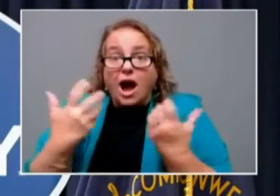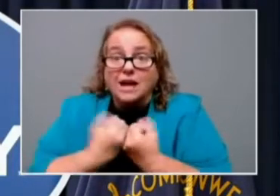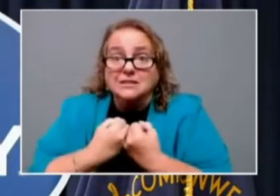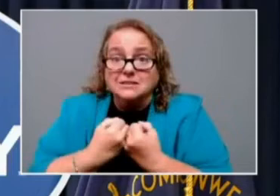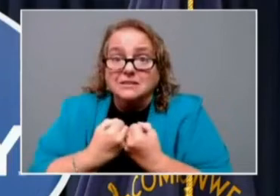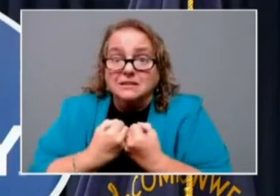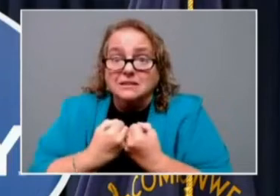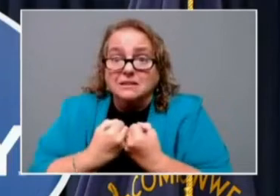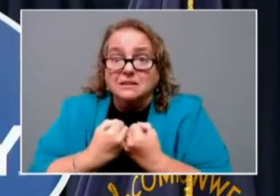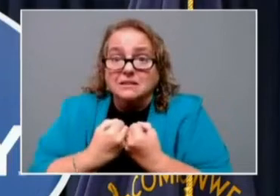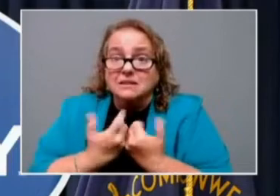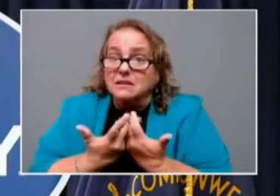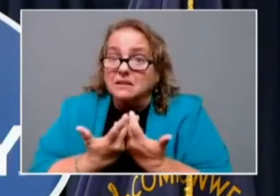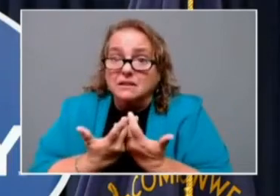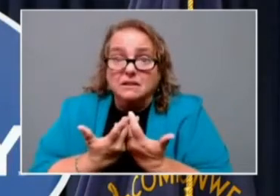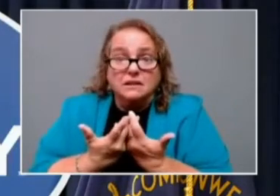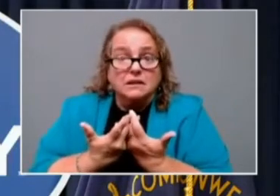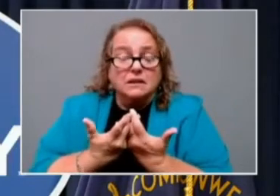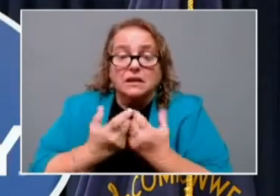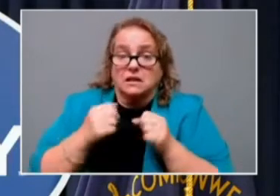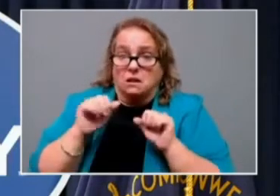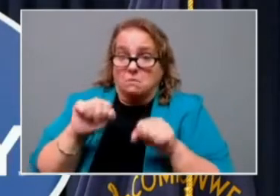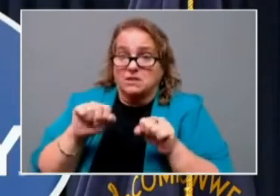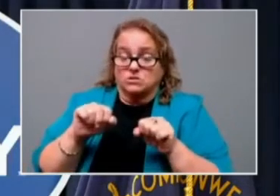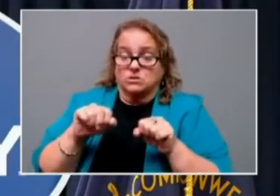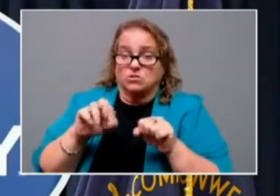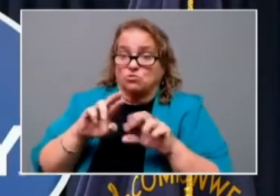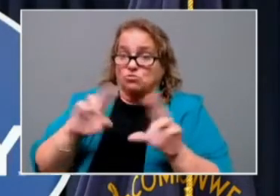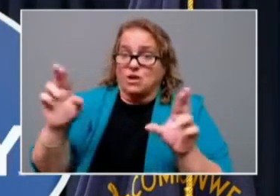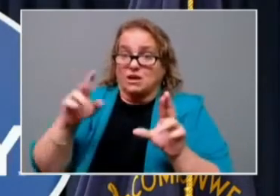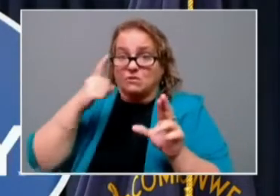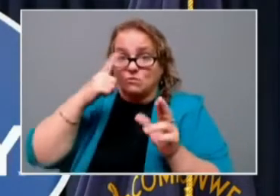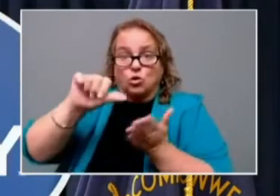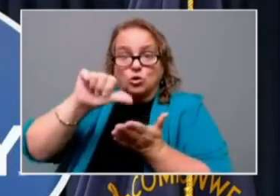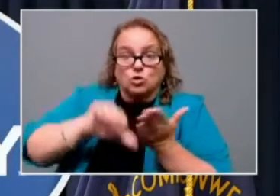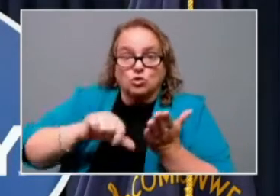capacity available for the surgery that they need. That's being put off. Put on